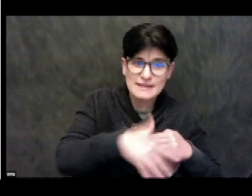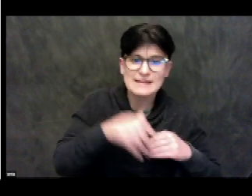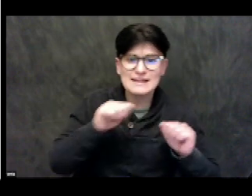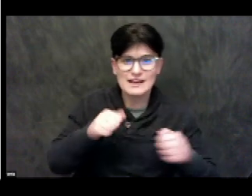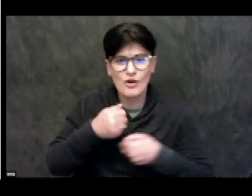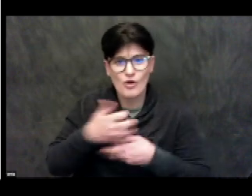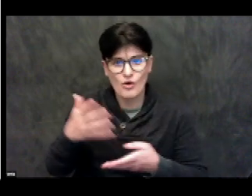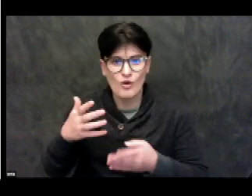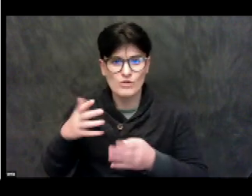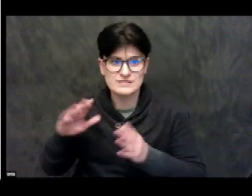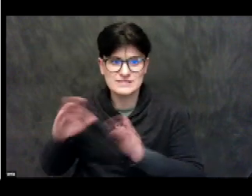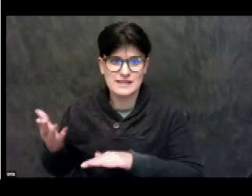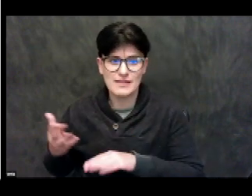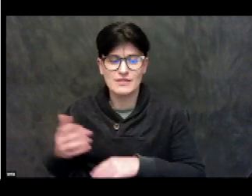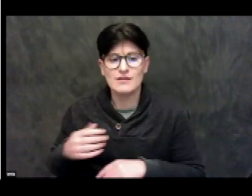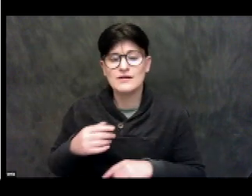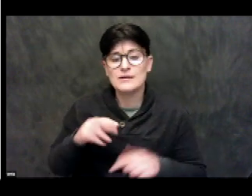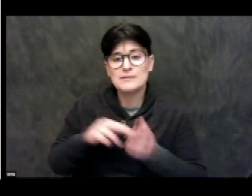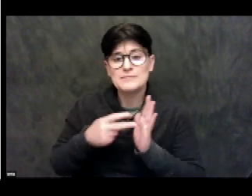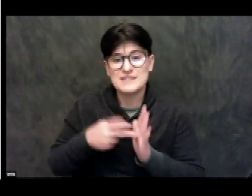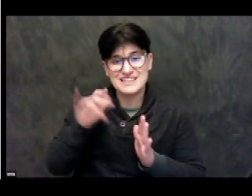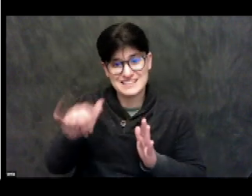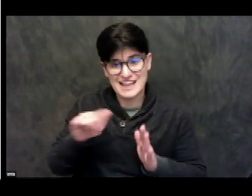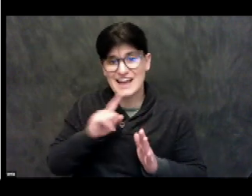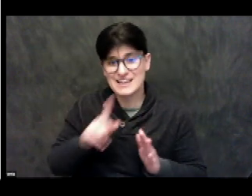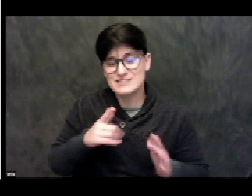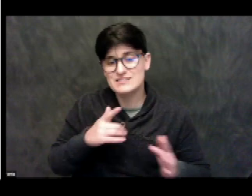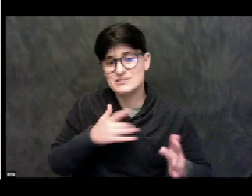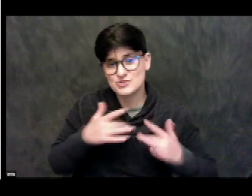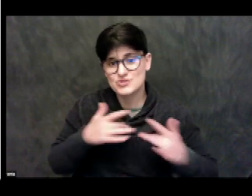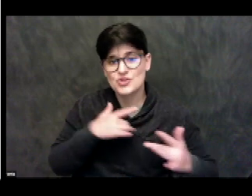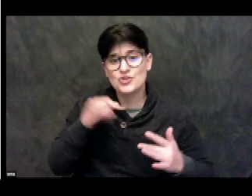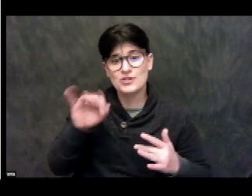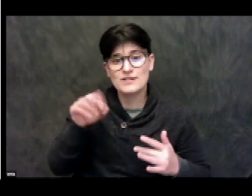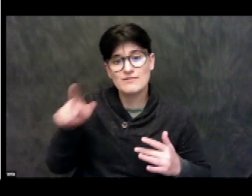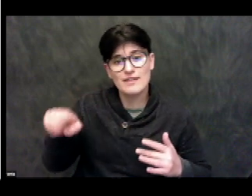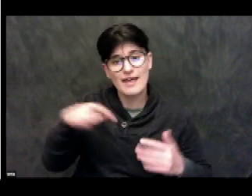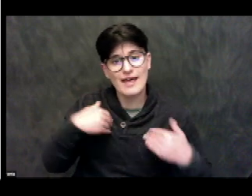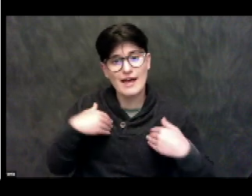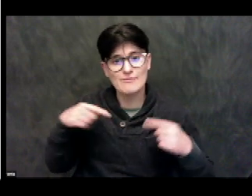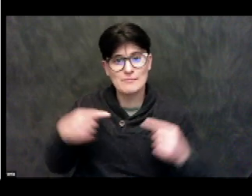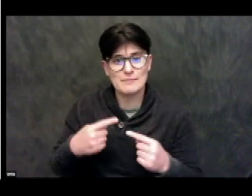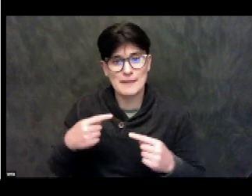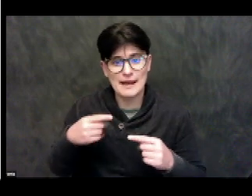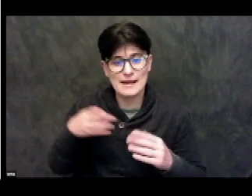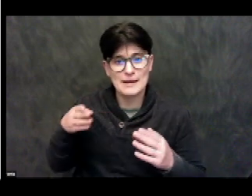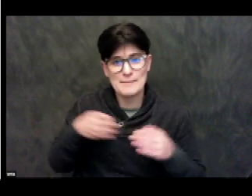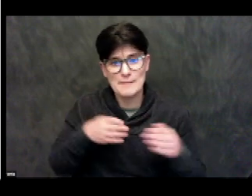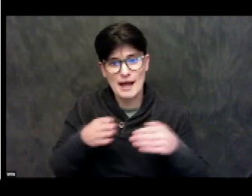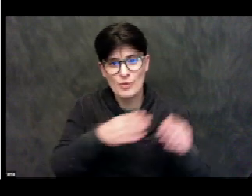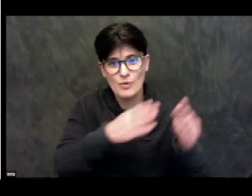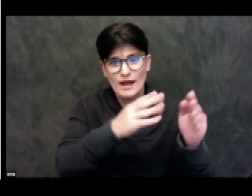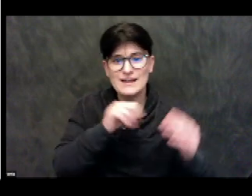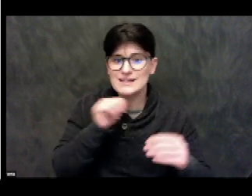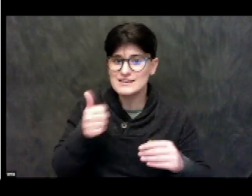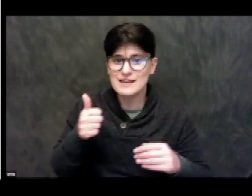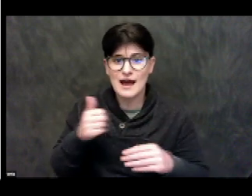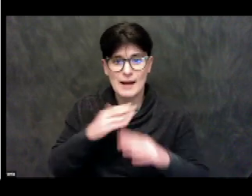this is a concern if they have a pain pathway that is not blocked through, an epidural can cause,